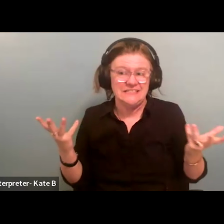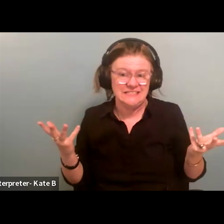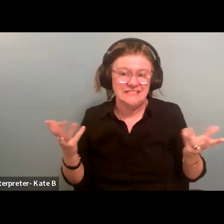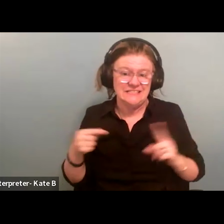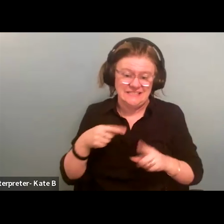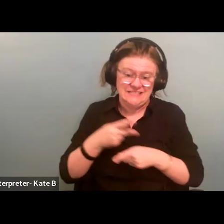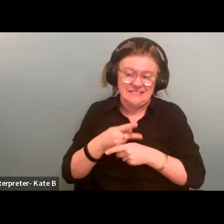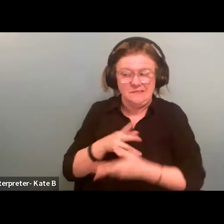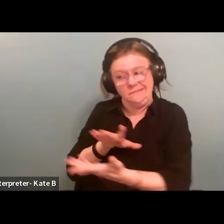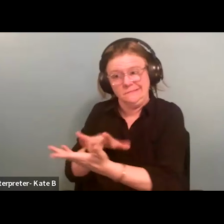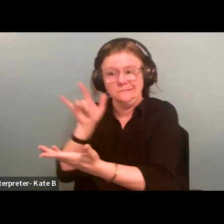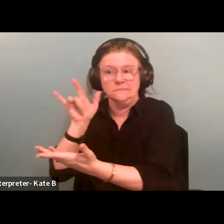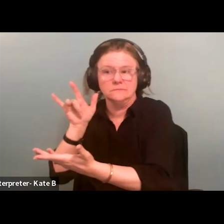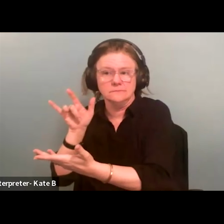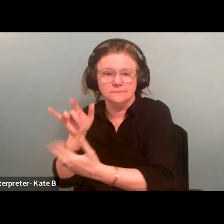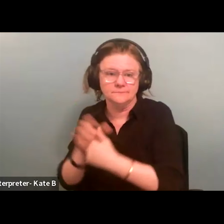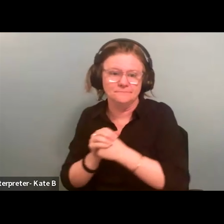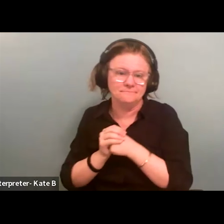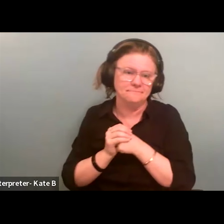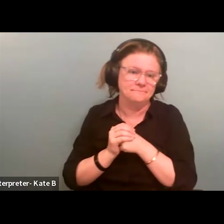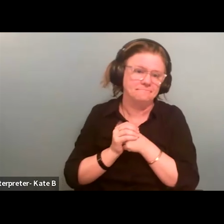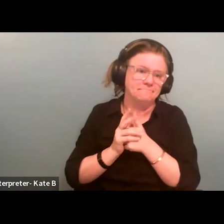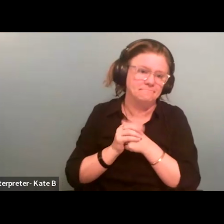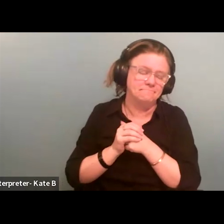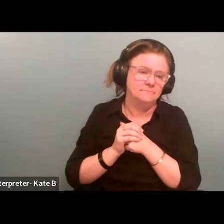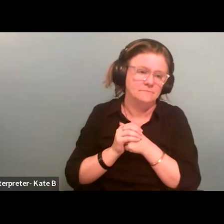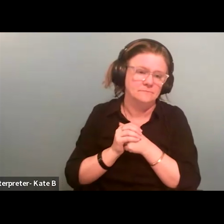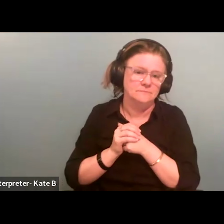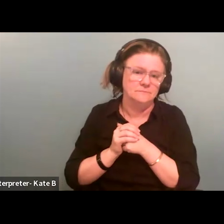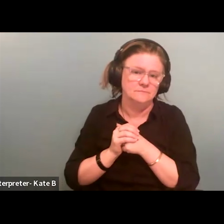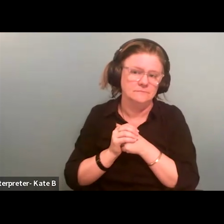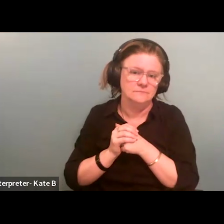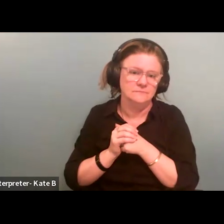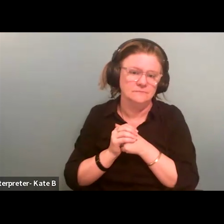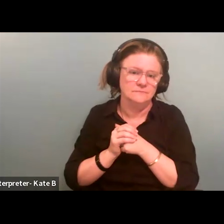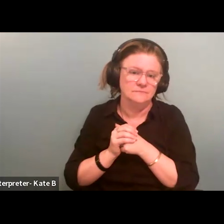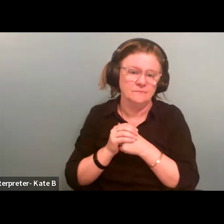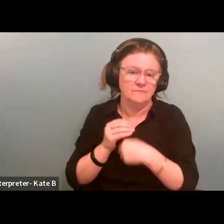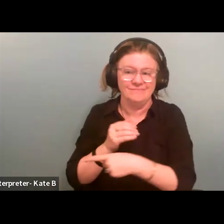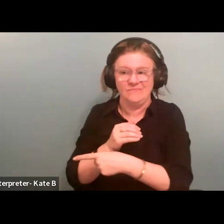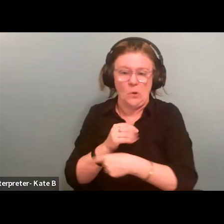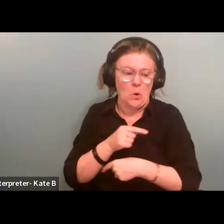take advantage of those situations. Assessable assets, like I said before,